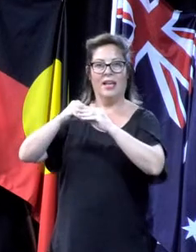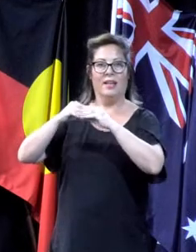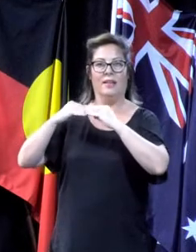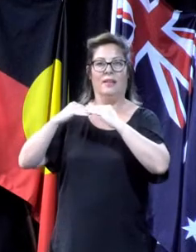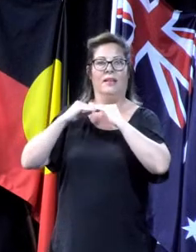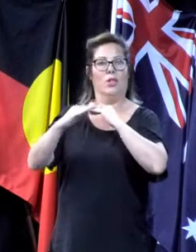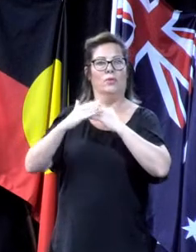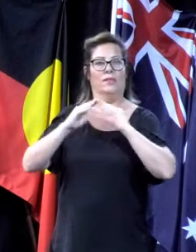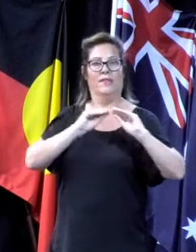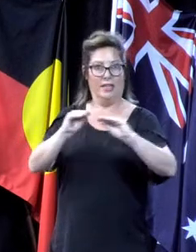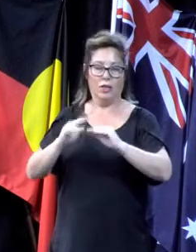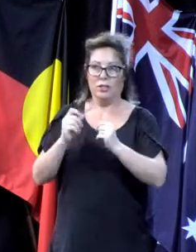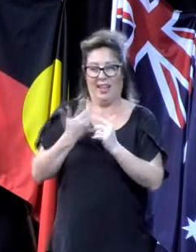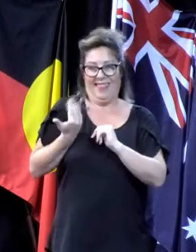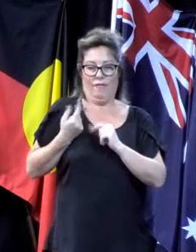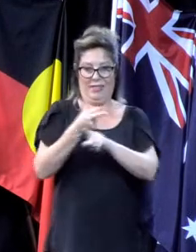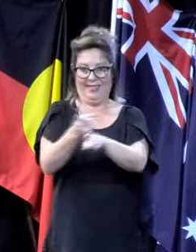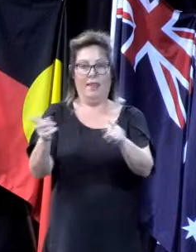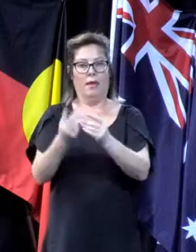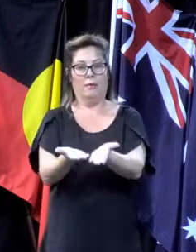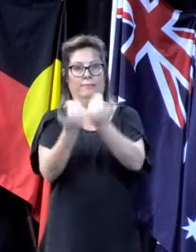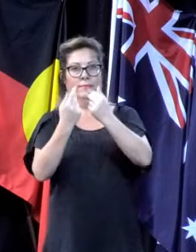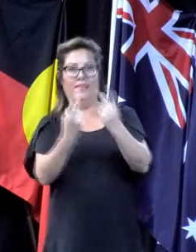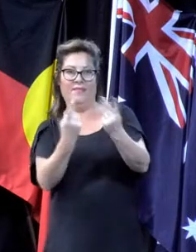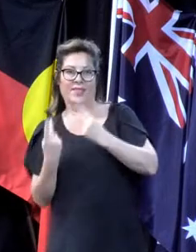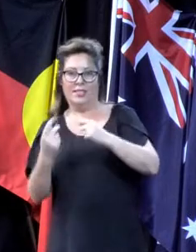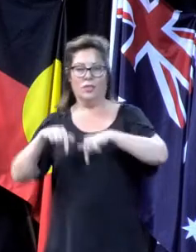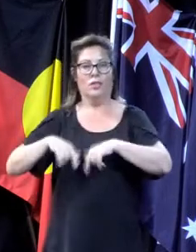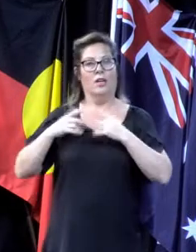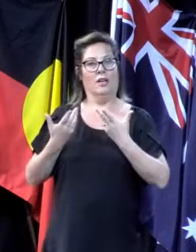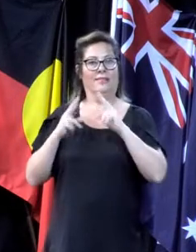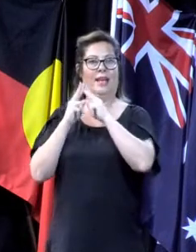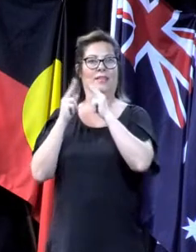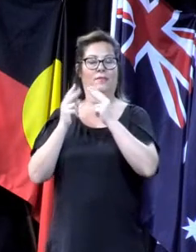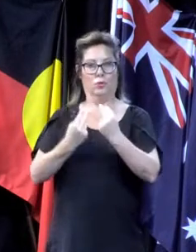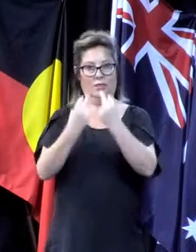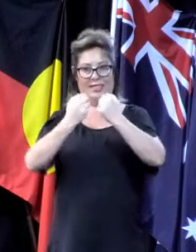and Bowen State High School, as well, to see inclusive education practice on the ground in schools.